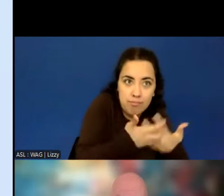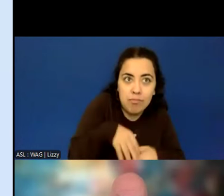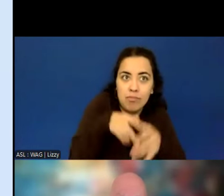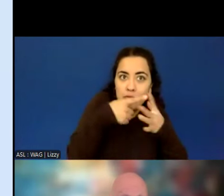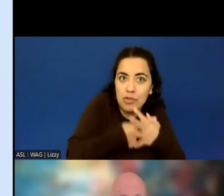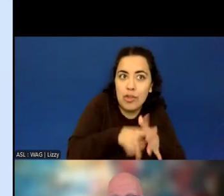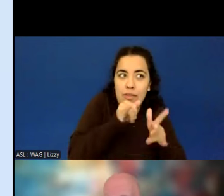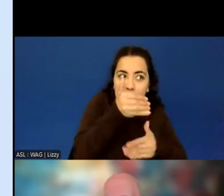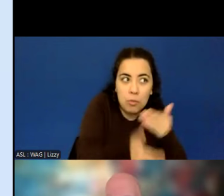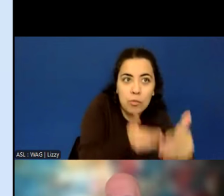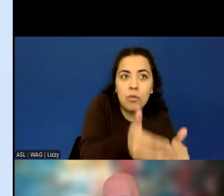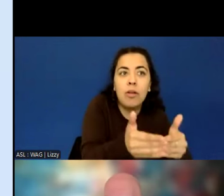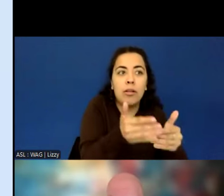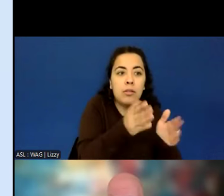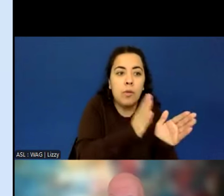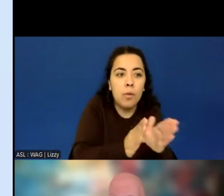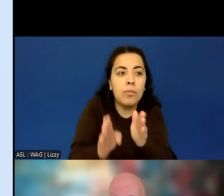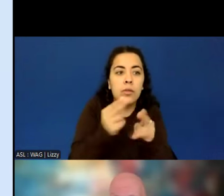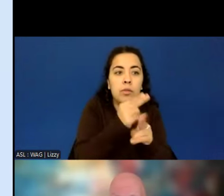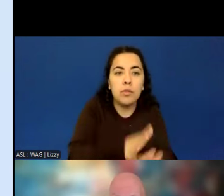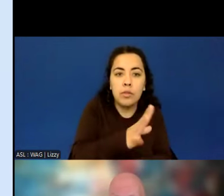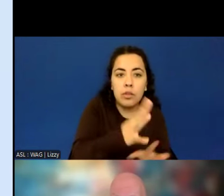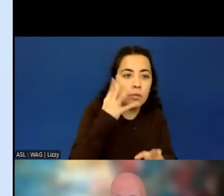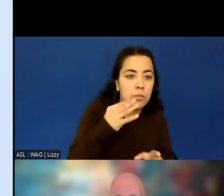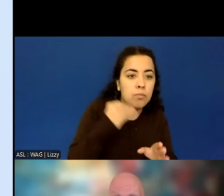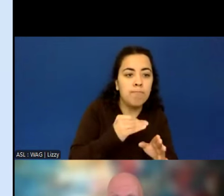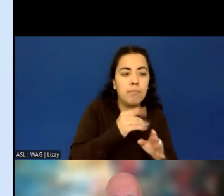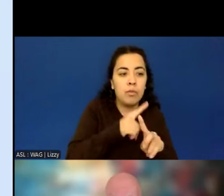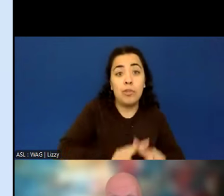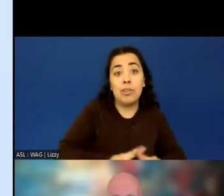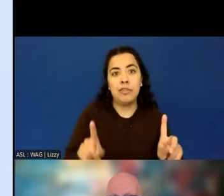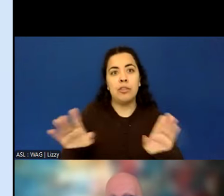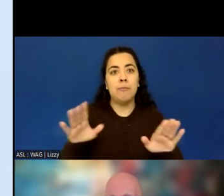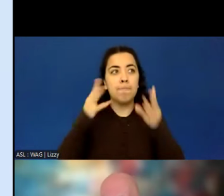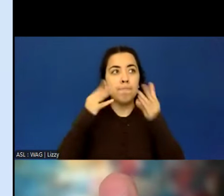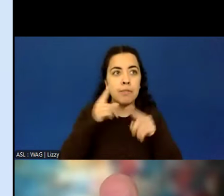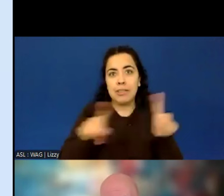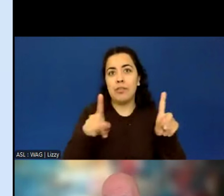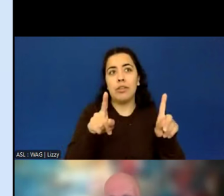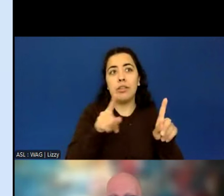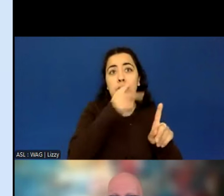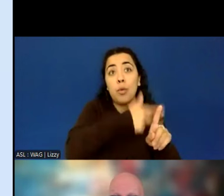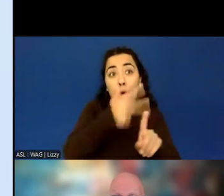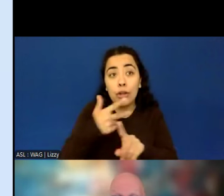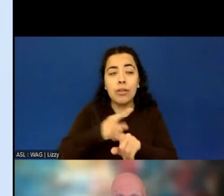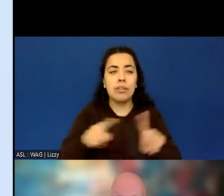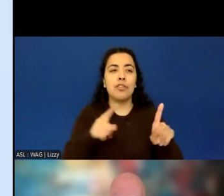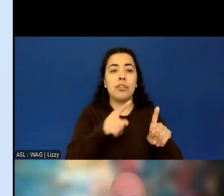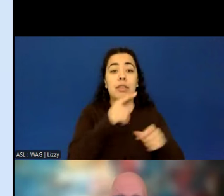help organize the user stories for a given sprint, for a given quarter, for a given year and be